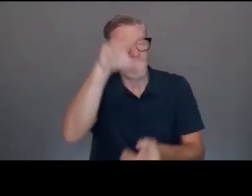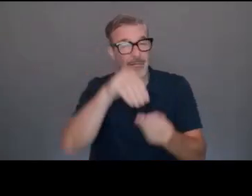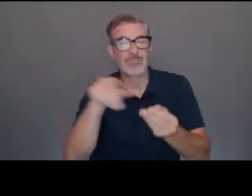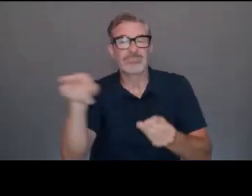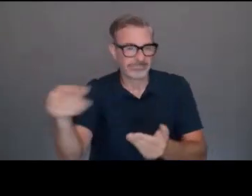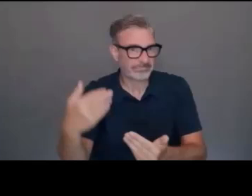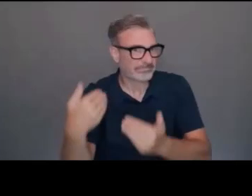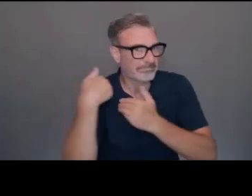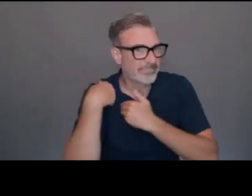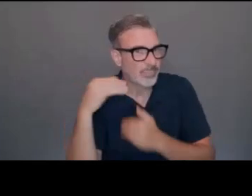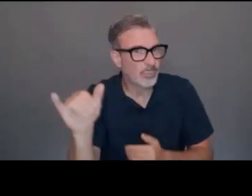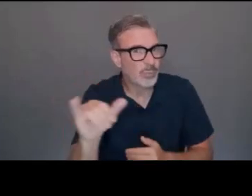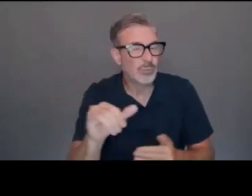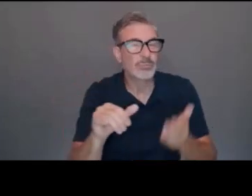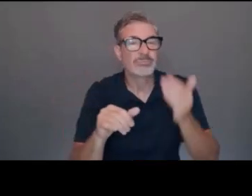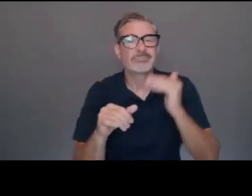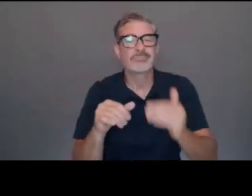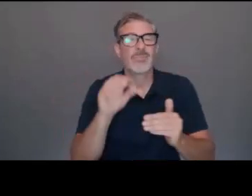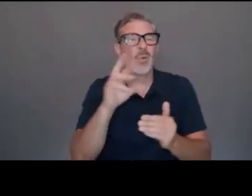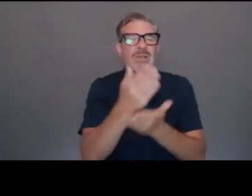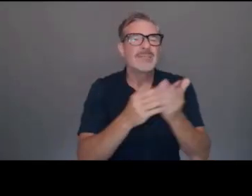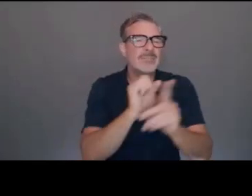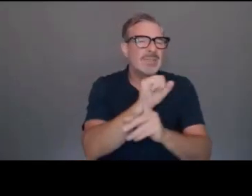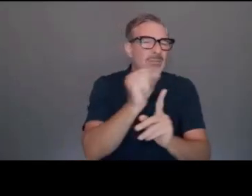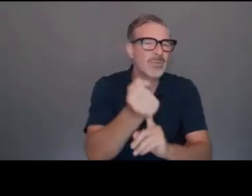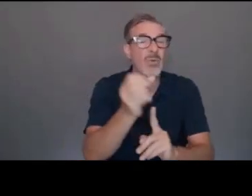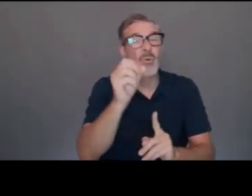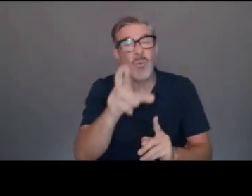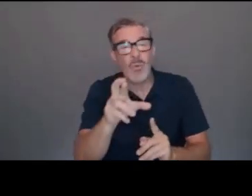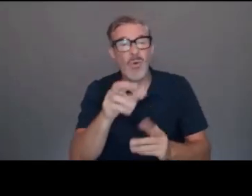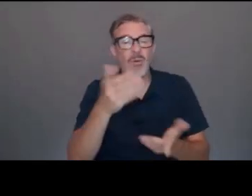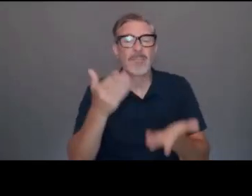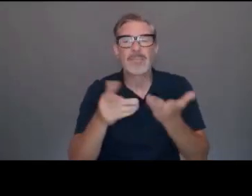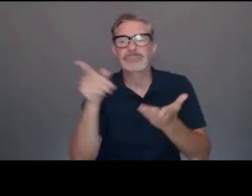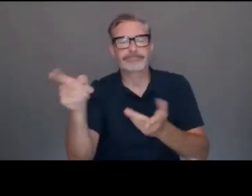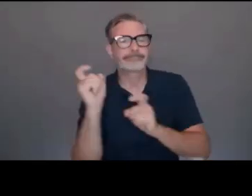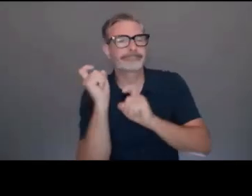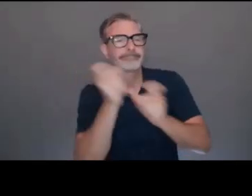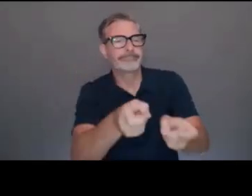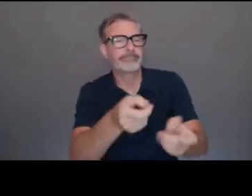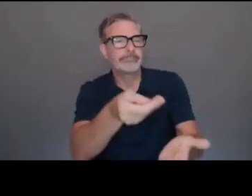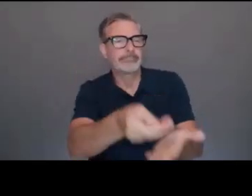in-kind contribution to accommodation or other touring expenses.